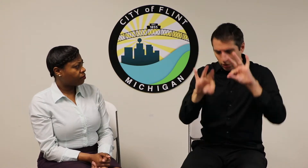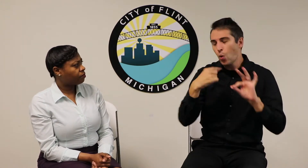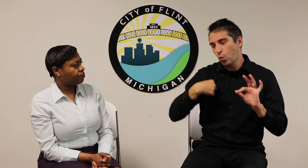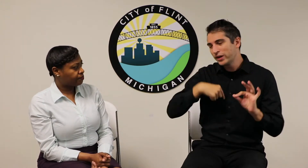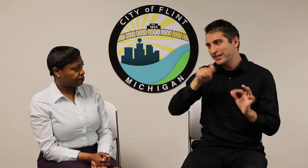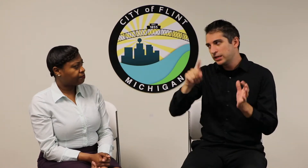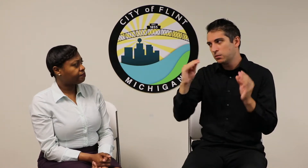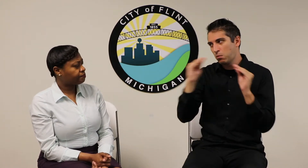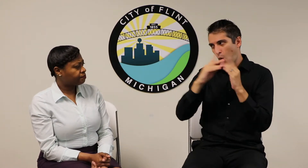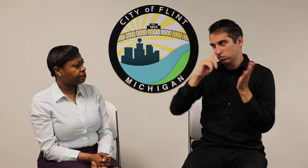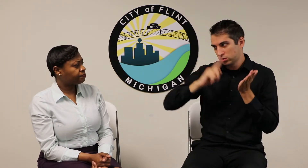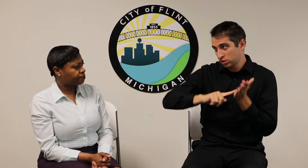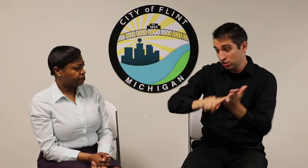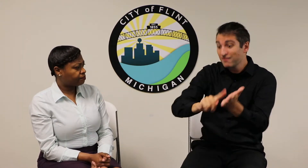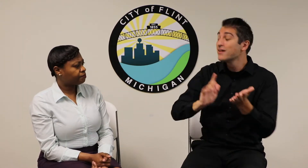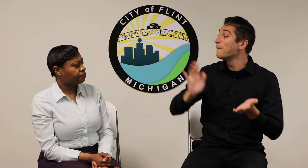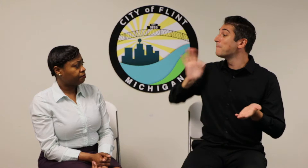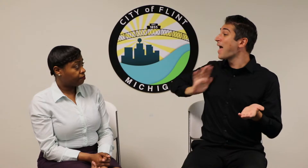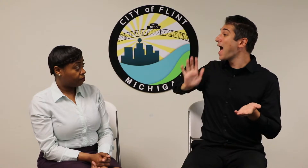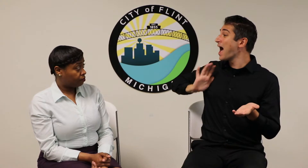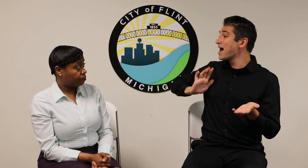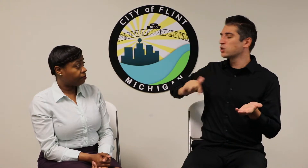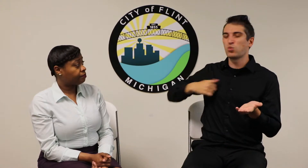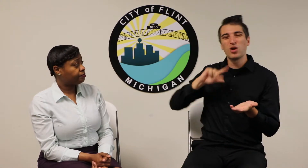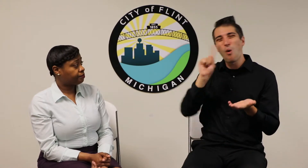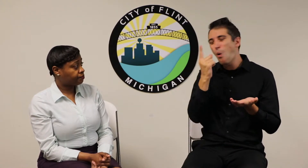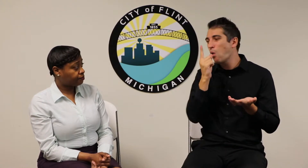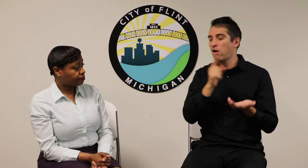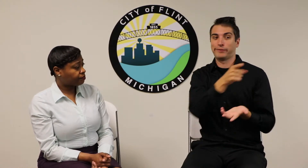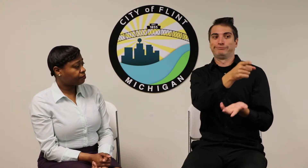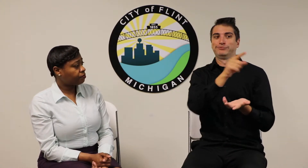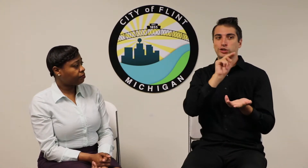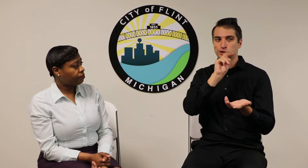we did is look at people who had nerve damage, couldn't walk